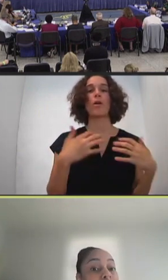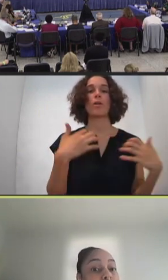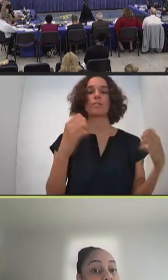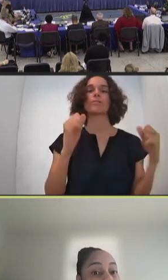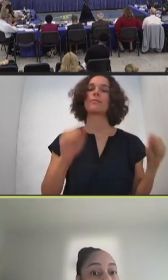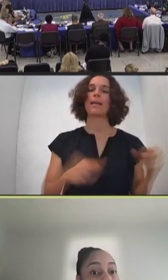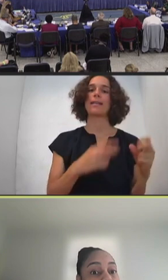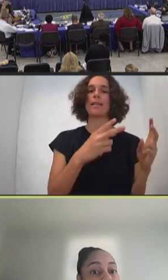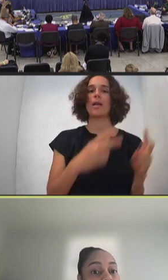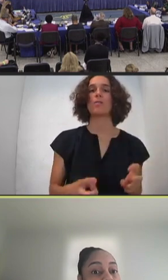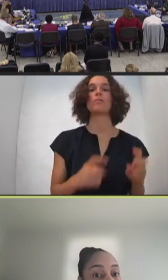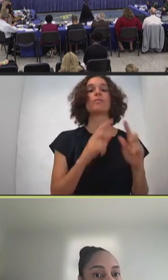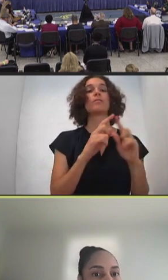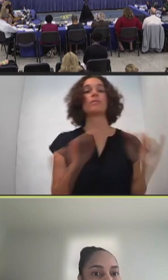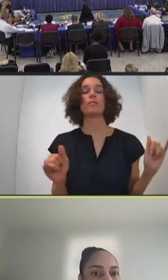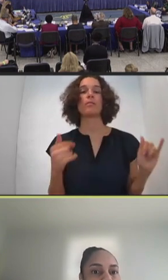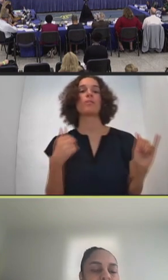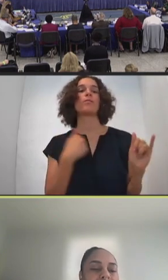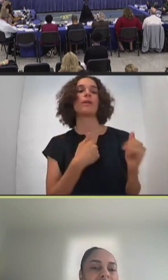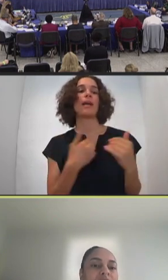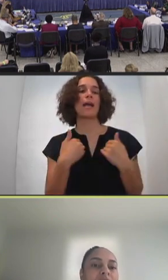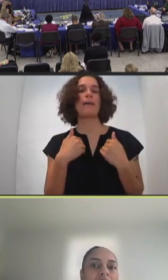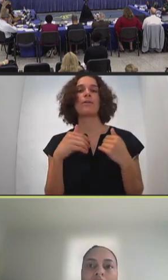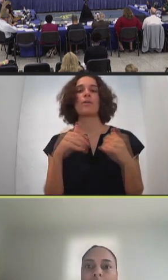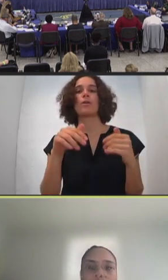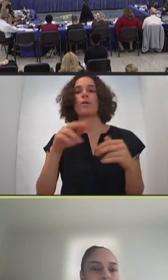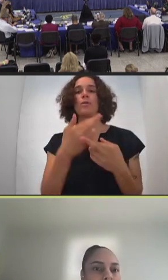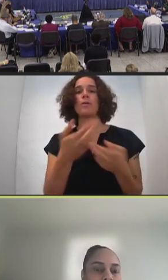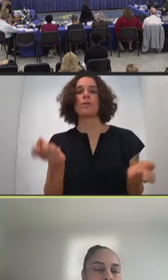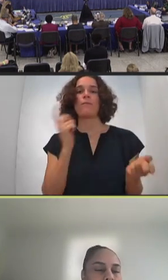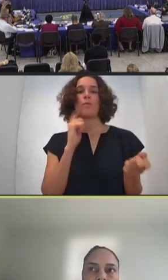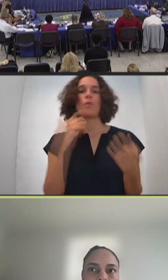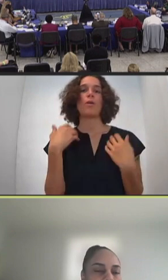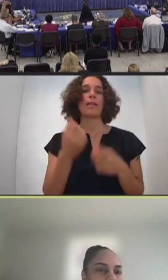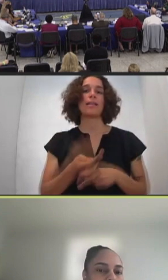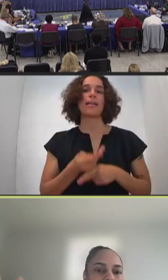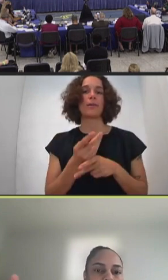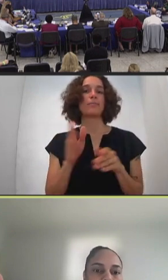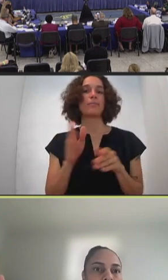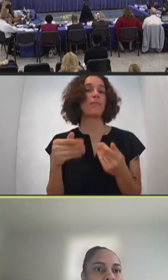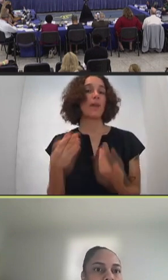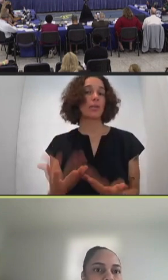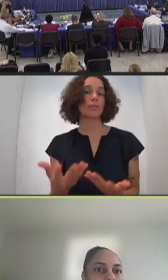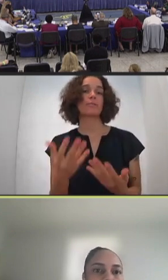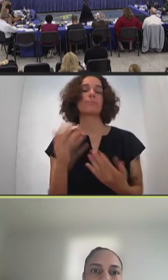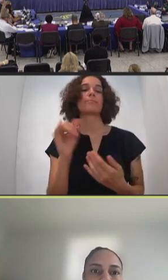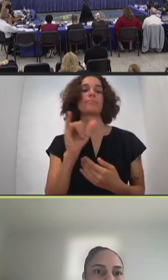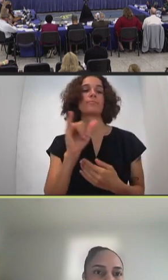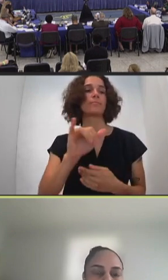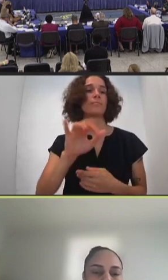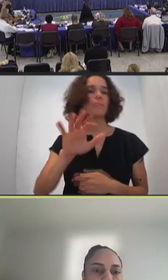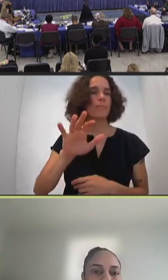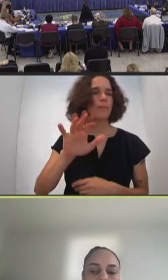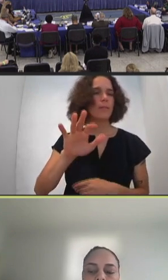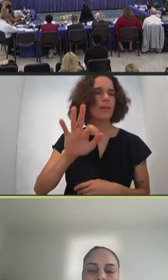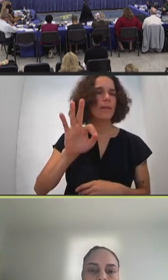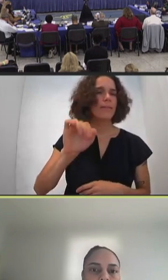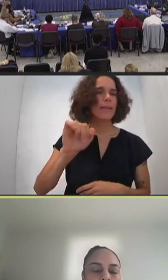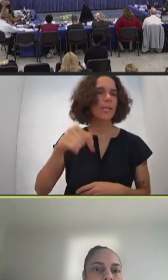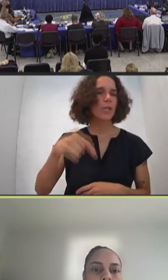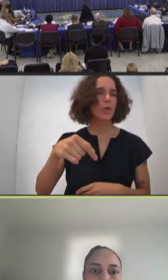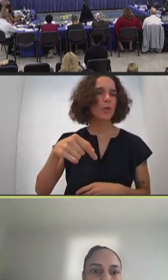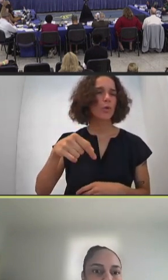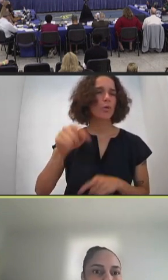also resources for healthcare providers and things like, you know, FAQs on COVID,